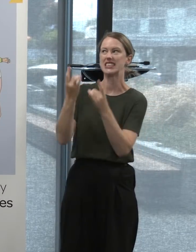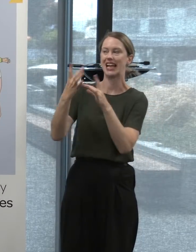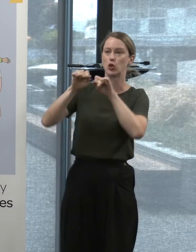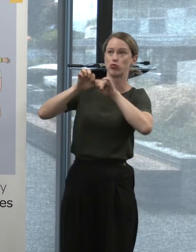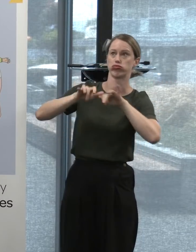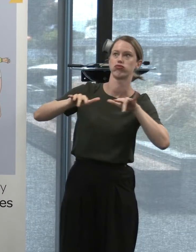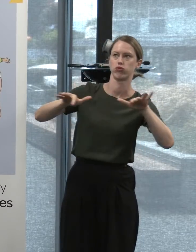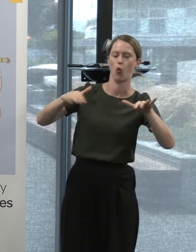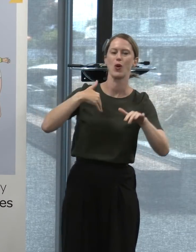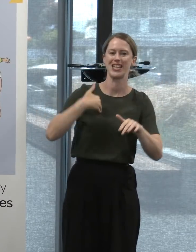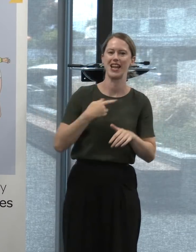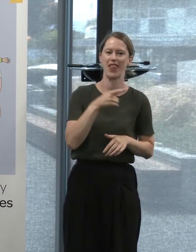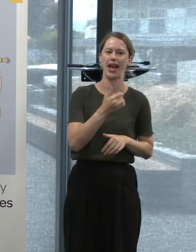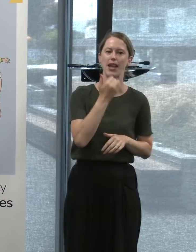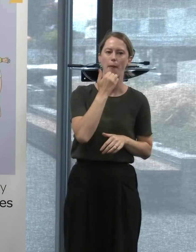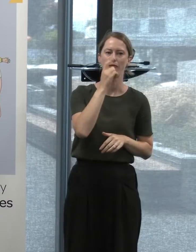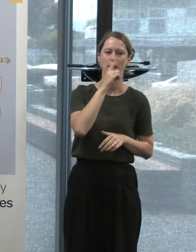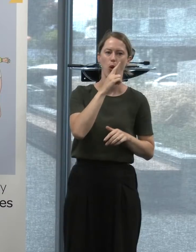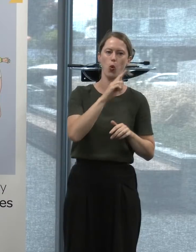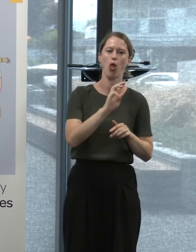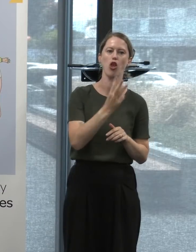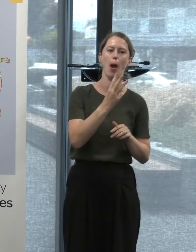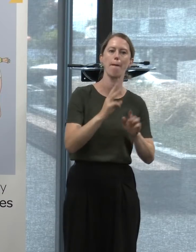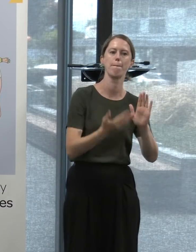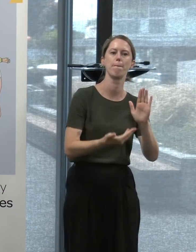people boosted as high as possible.